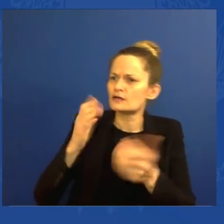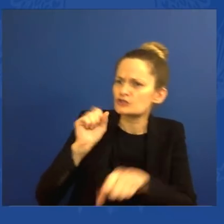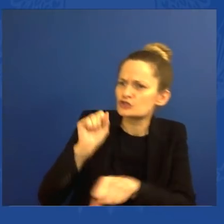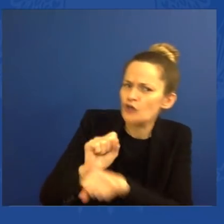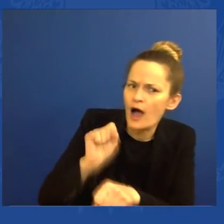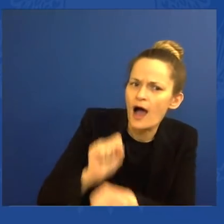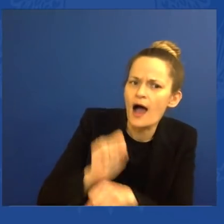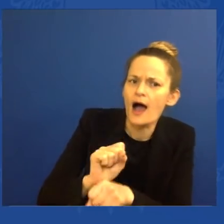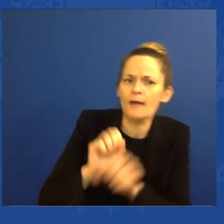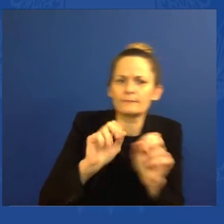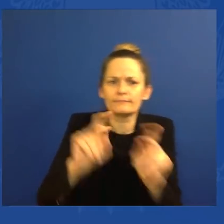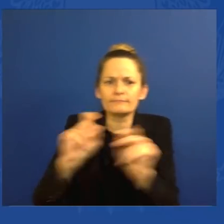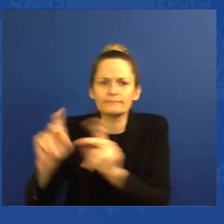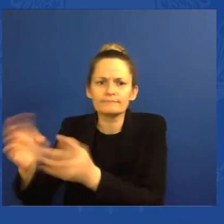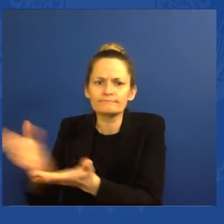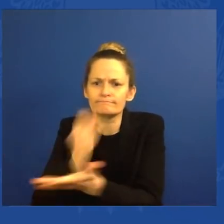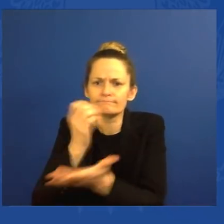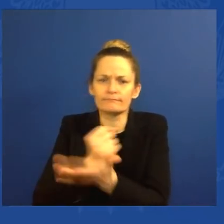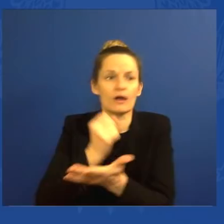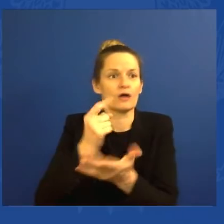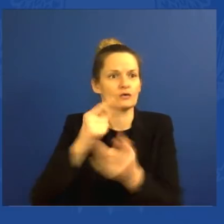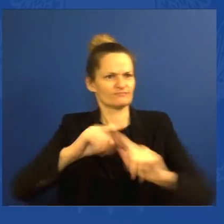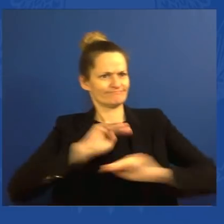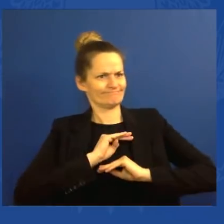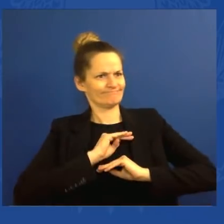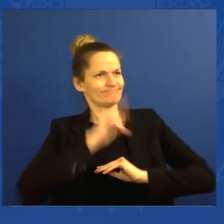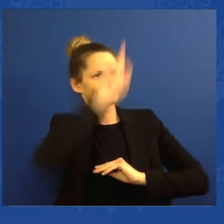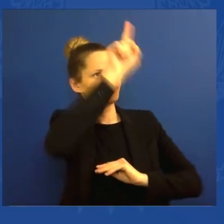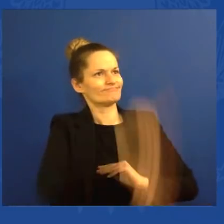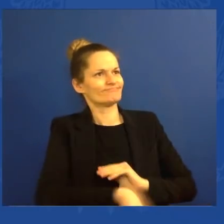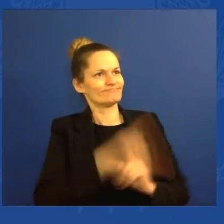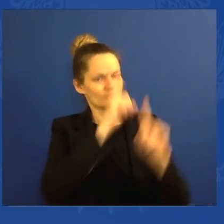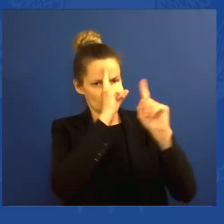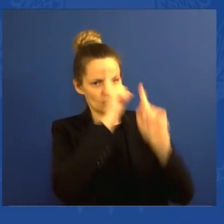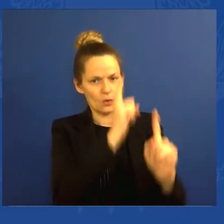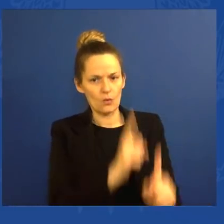In my operational role, I've been spending a lot of time on this semiconductor issue,